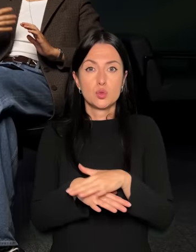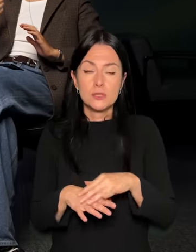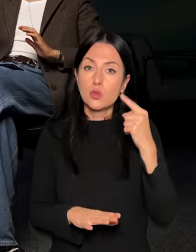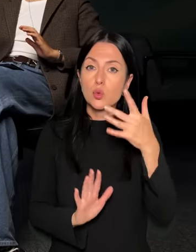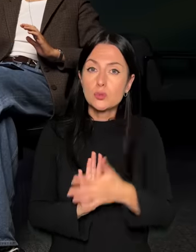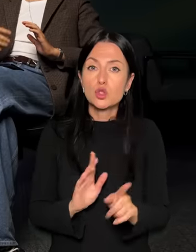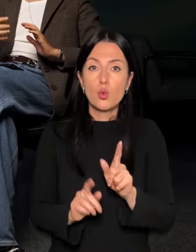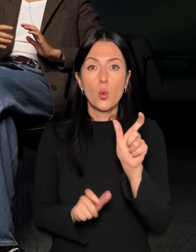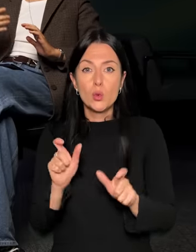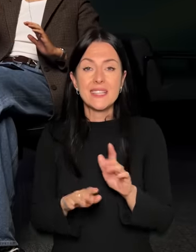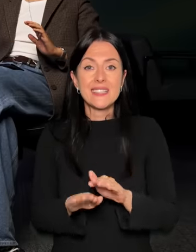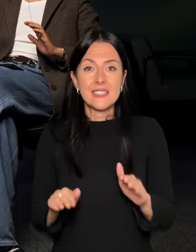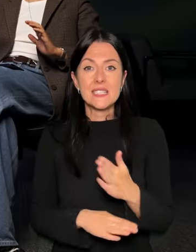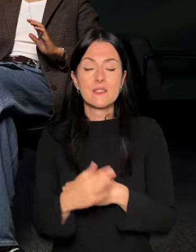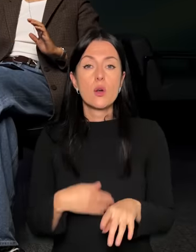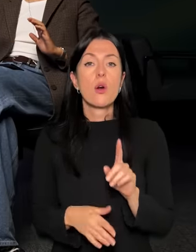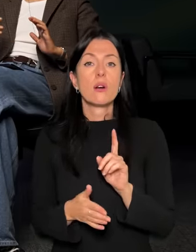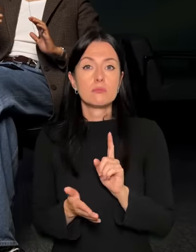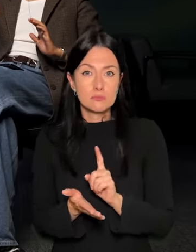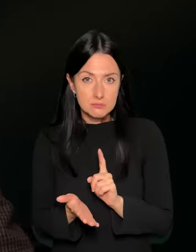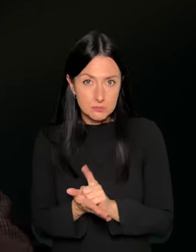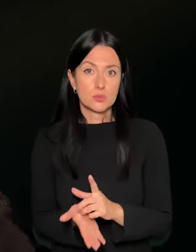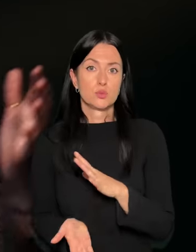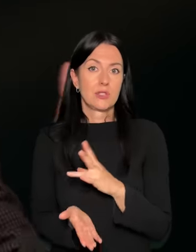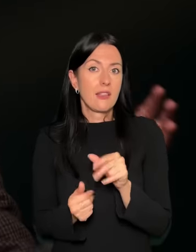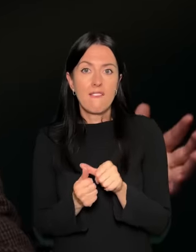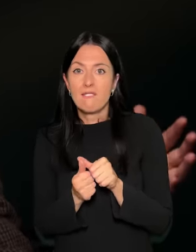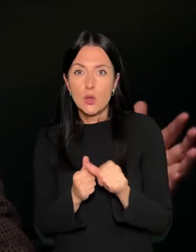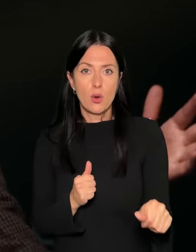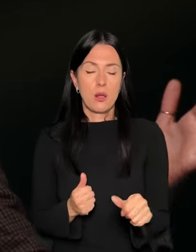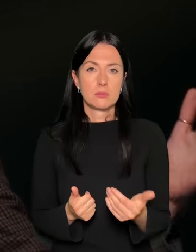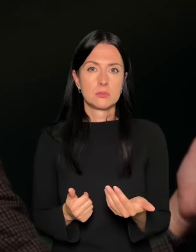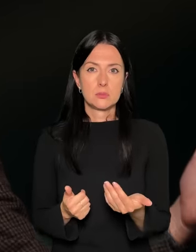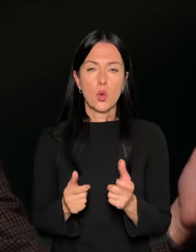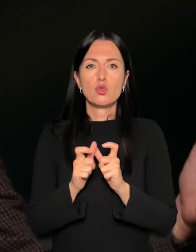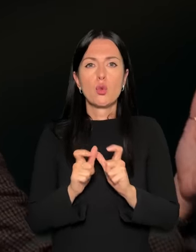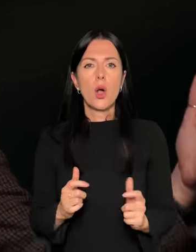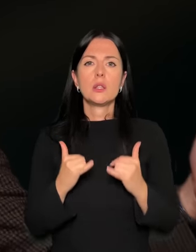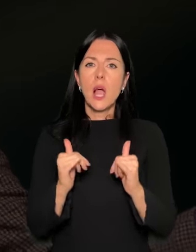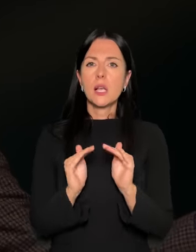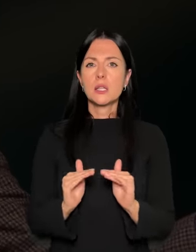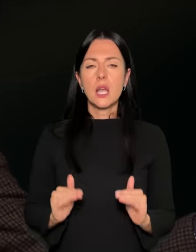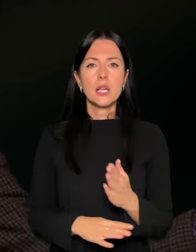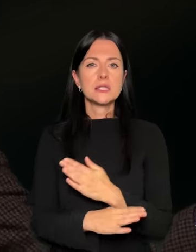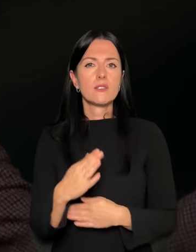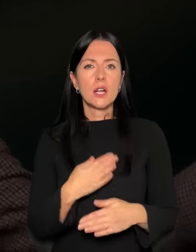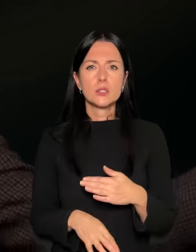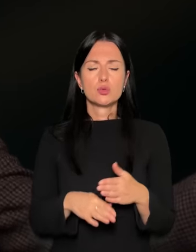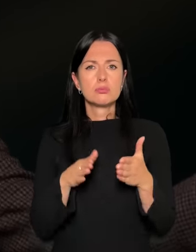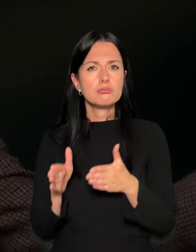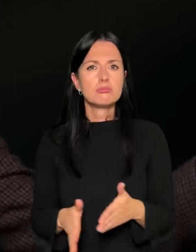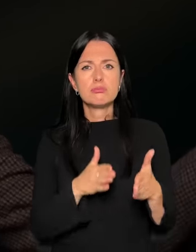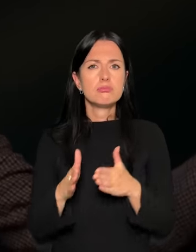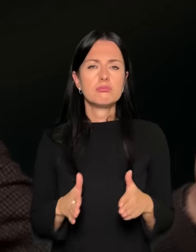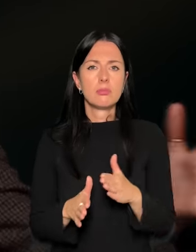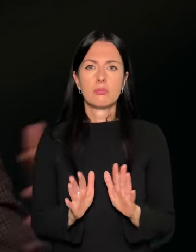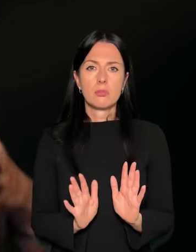children with disabilities should not be in separate, specially prepared schools